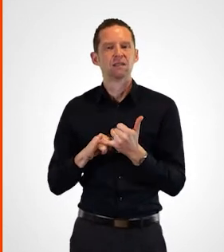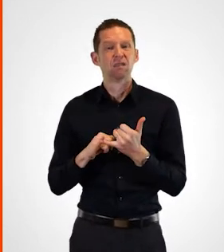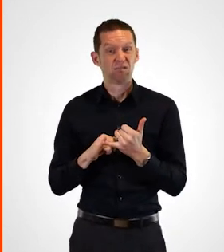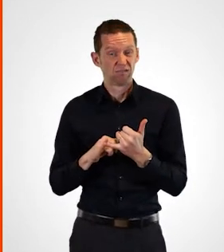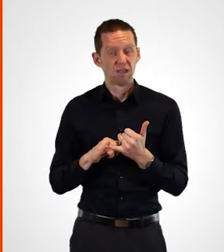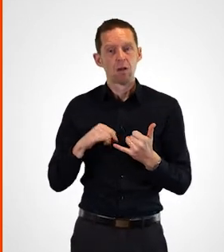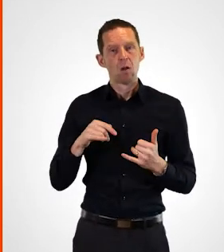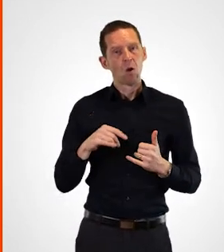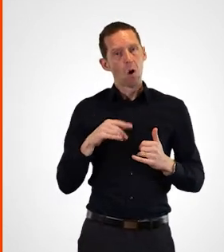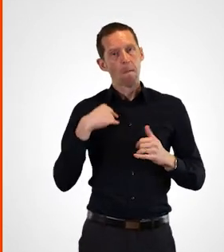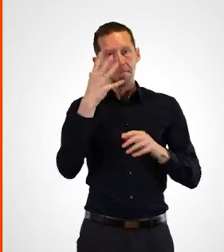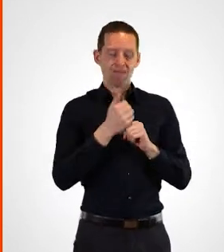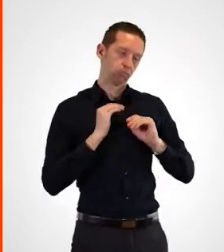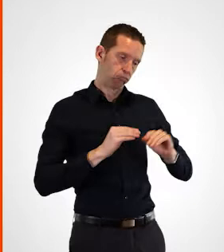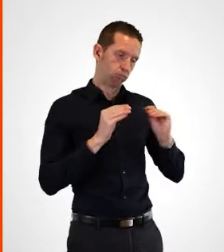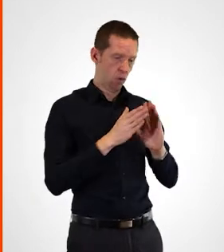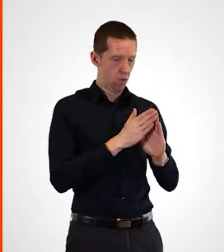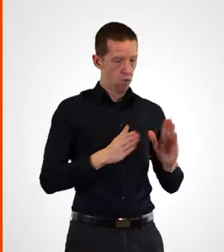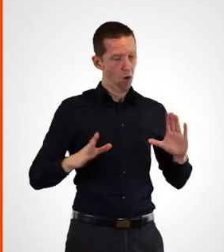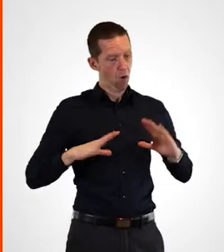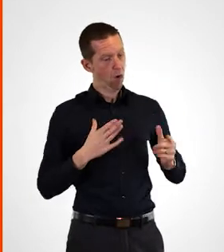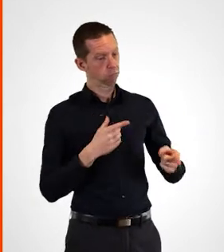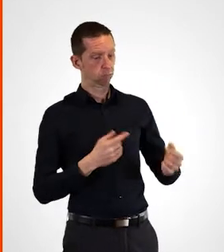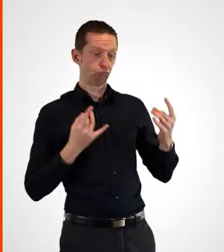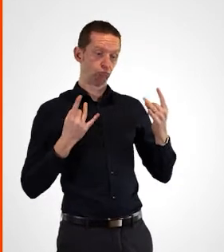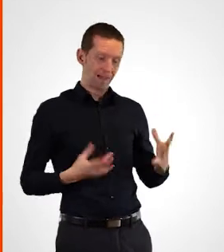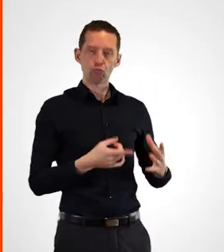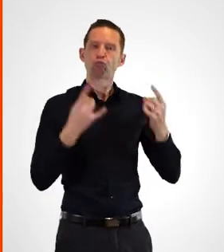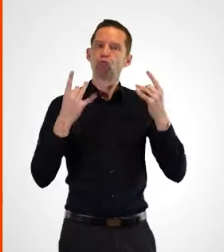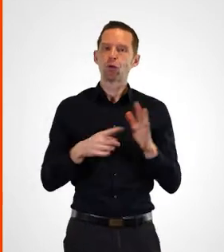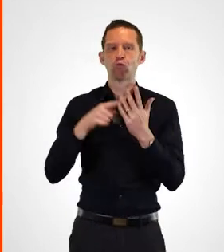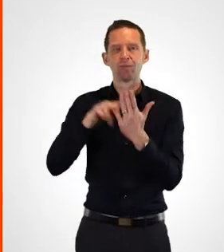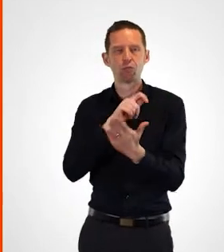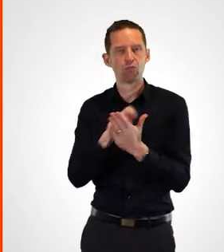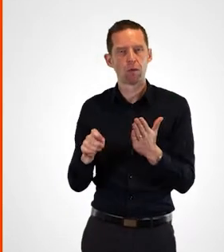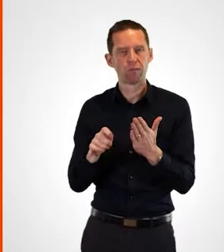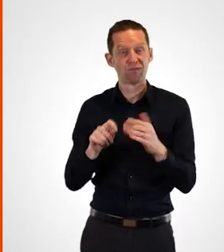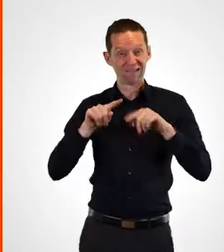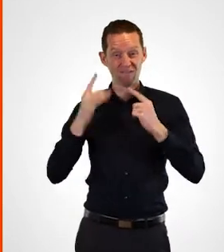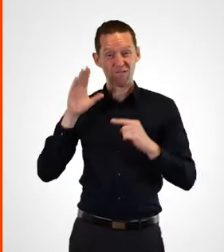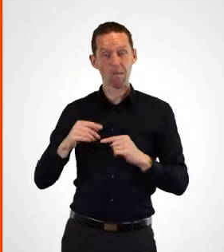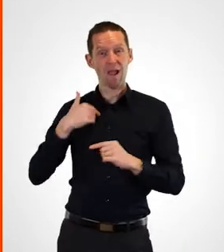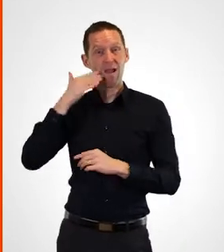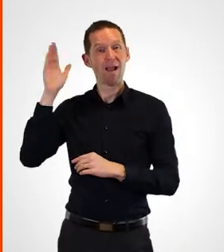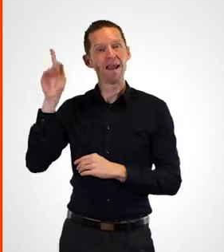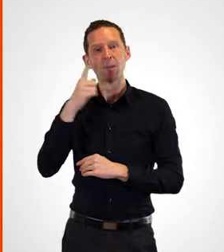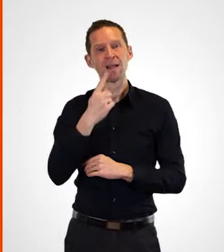in a child's maturation when they're ready to learn to read and write, as opposed to the argument we're making that this path begins at birth.